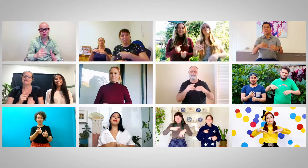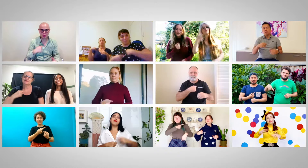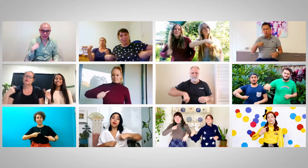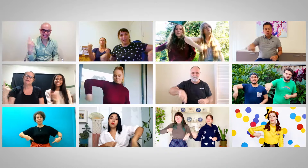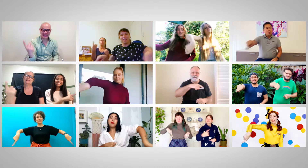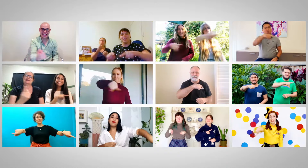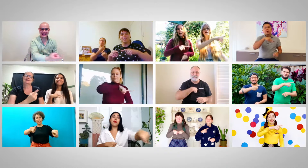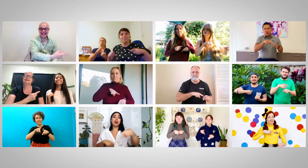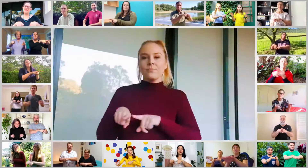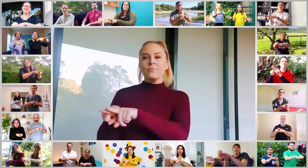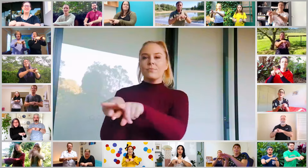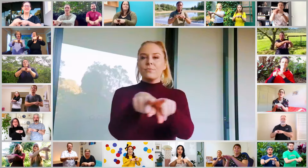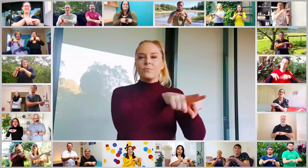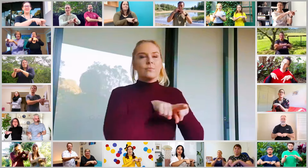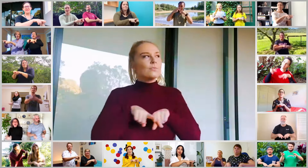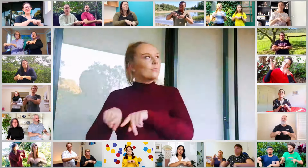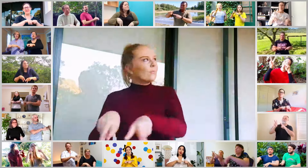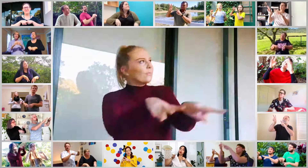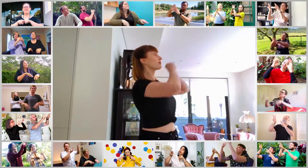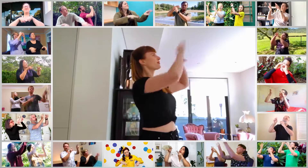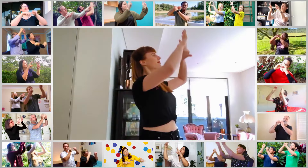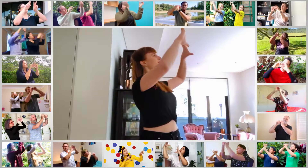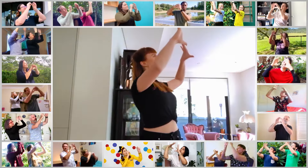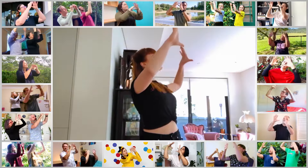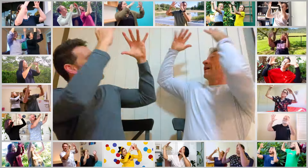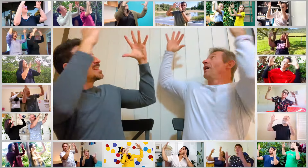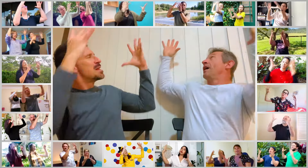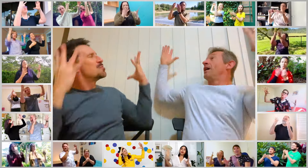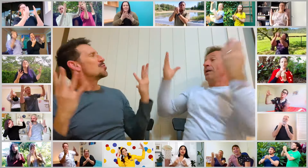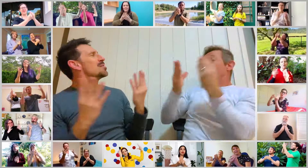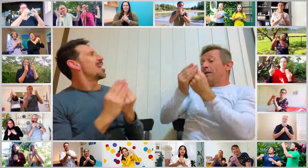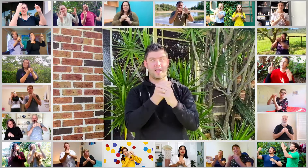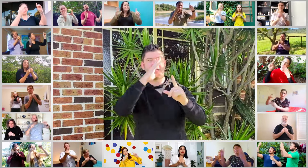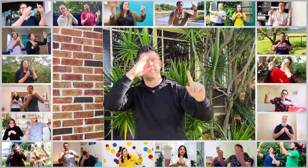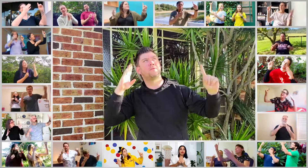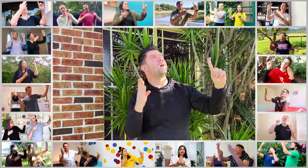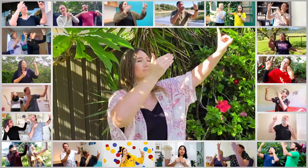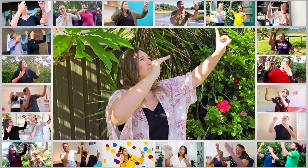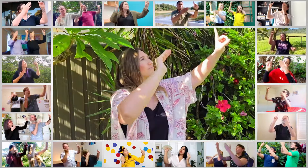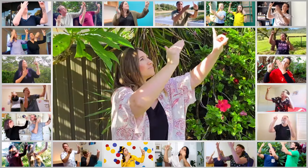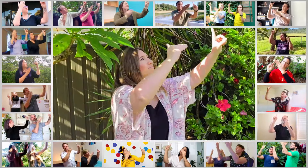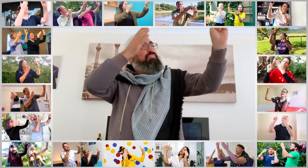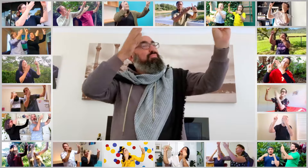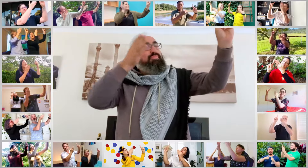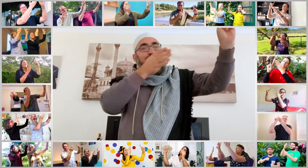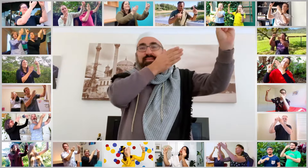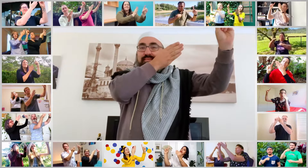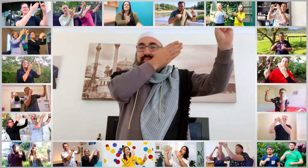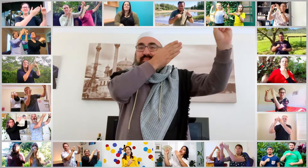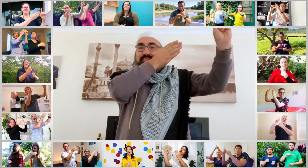We share a dream and sing with one voice